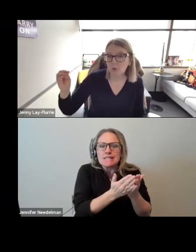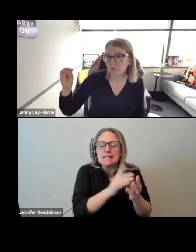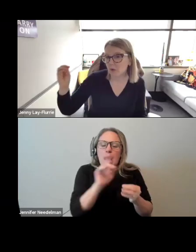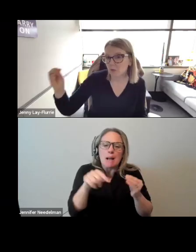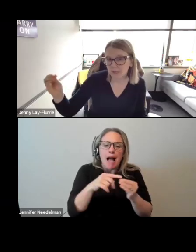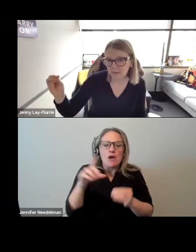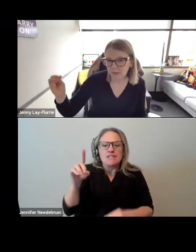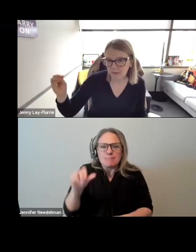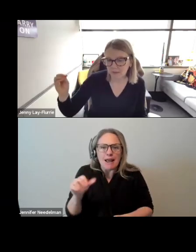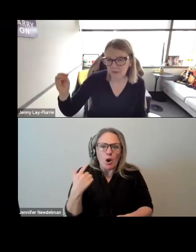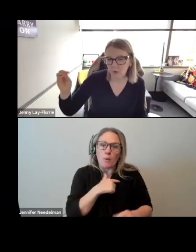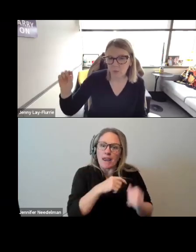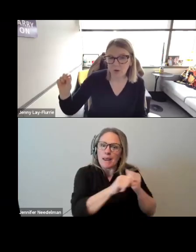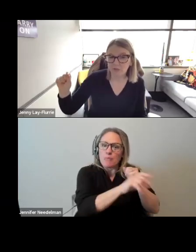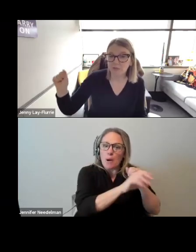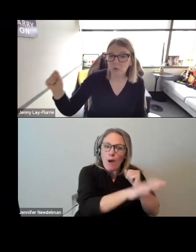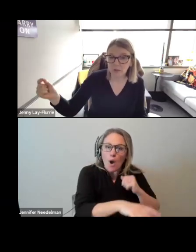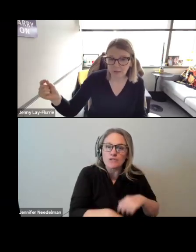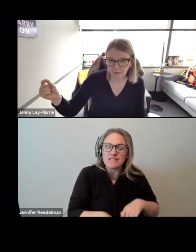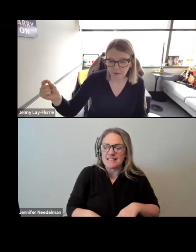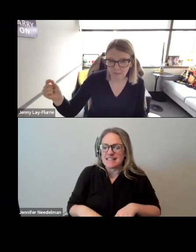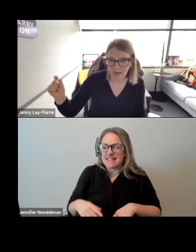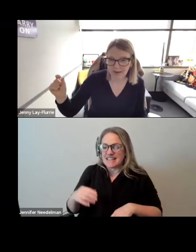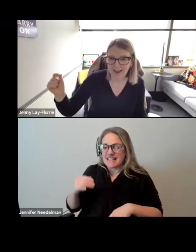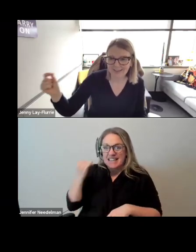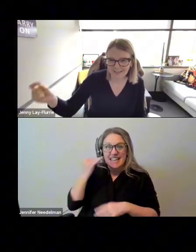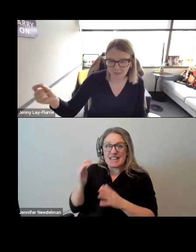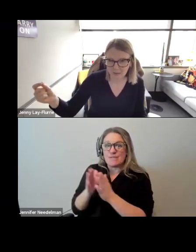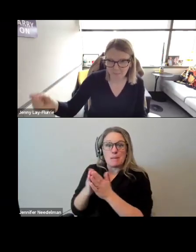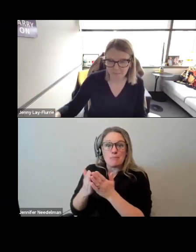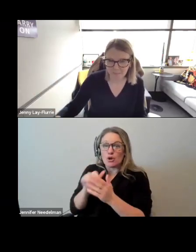Where books don't exist, we are fueling them and adding them.